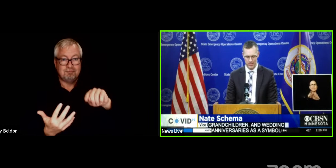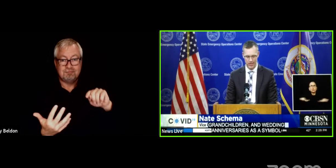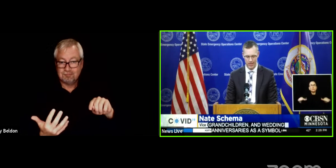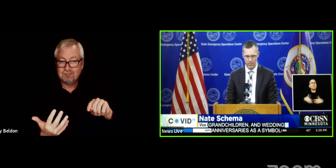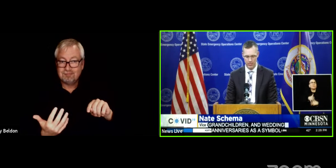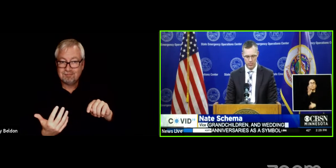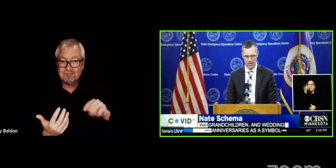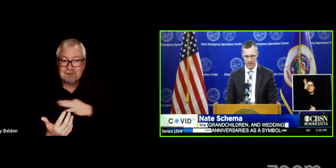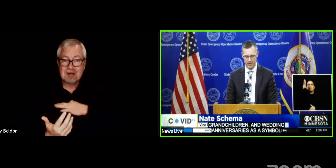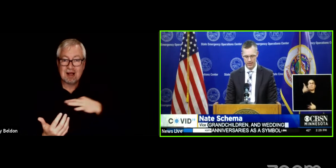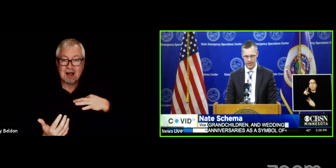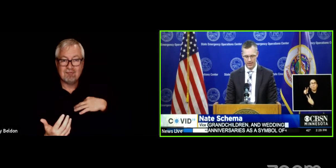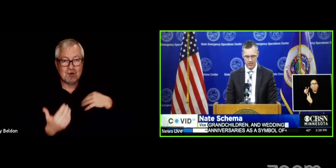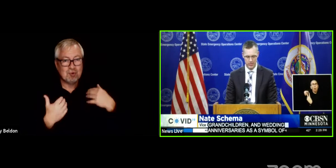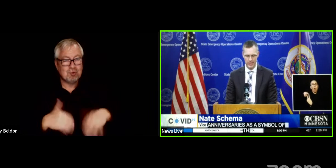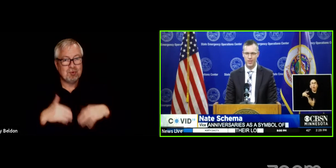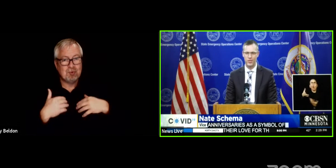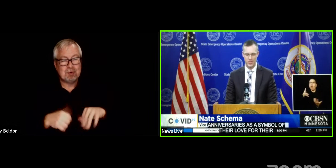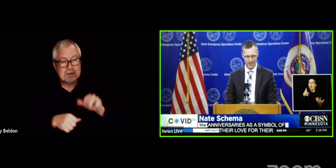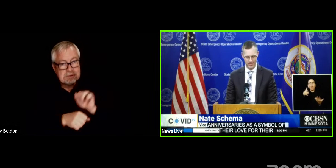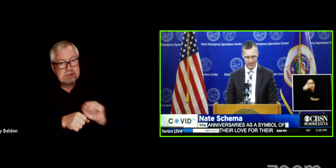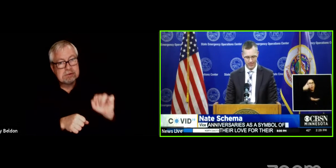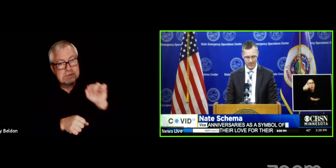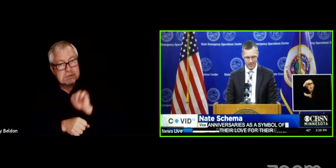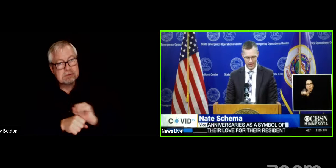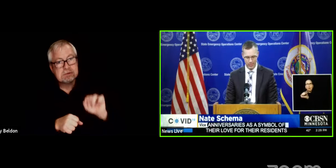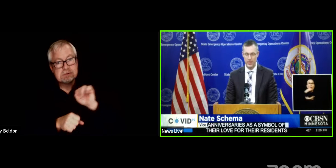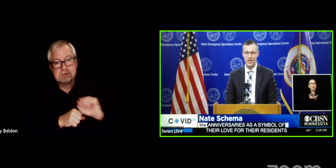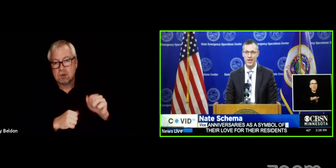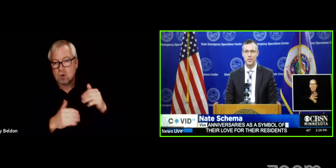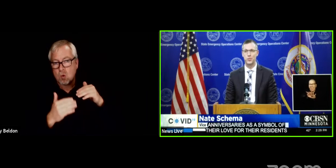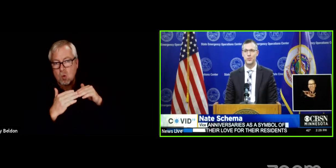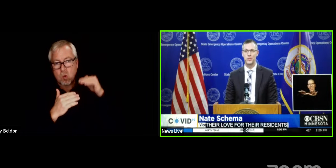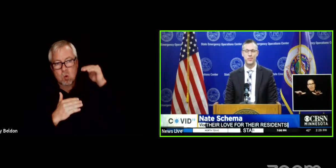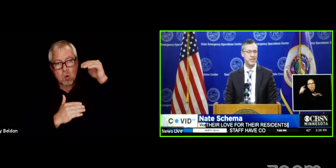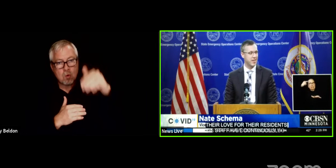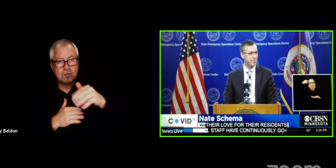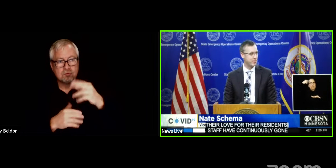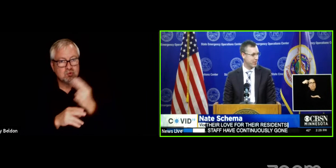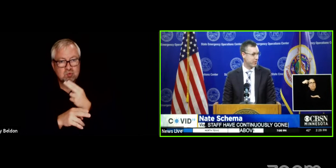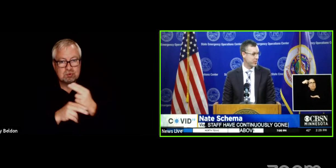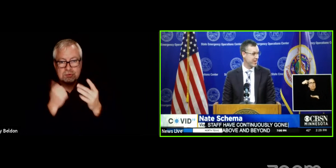GONE ABOVE AND BEYOND TO USE TECHNOLOGY, WE'VE HAD 90-YARDS USING FACETIME FOR THE FIRST TIME